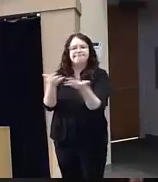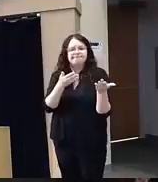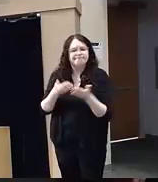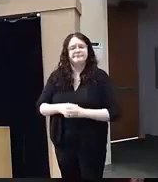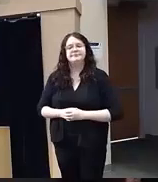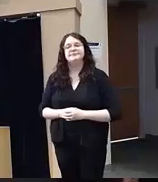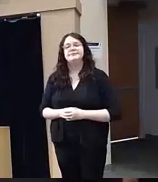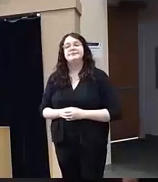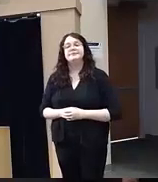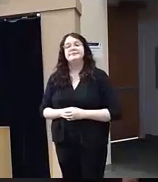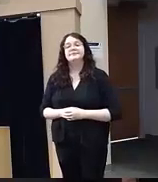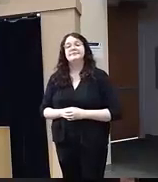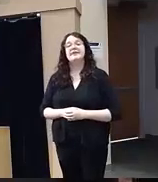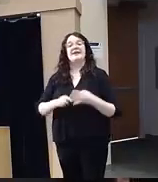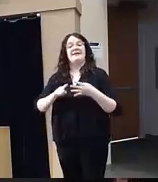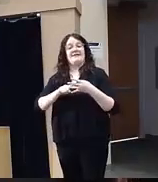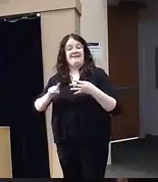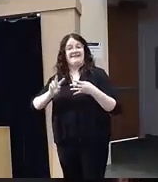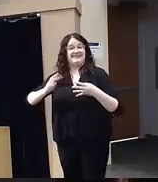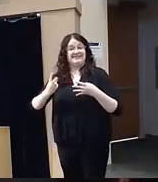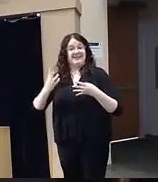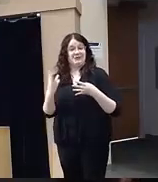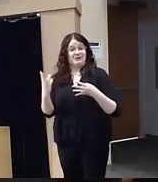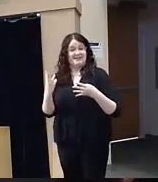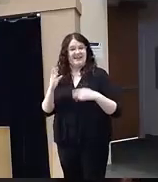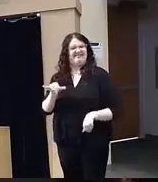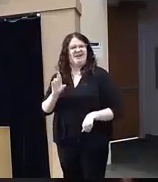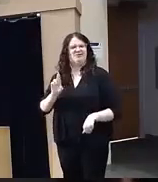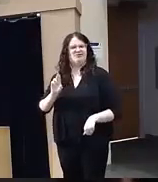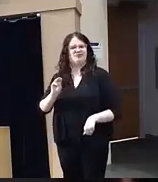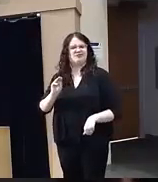um on the second Wednesday of the month are our Romano rounds those are typically